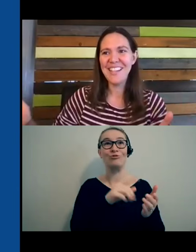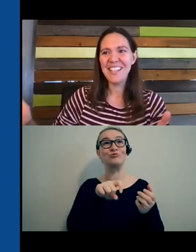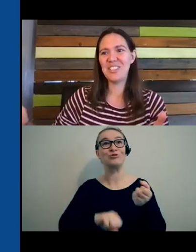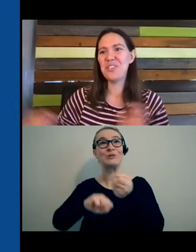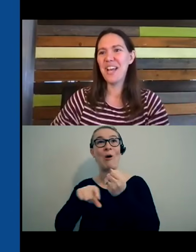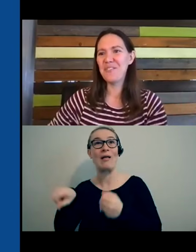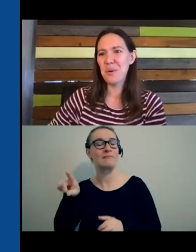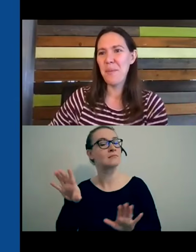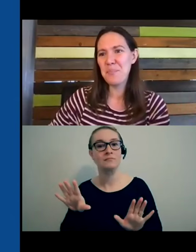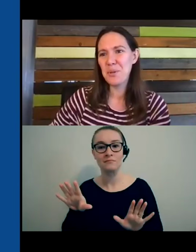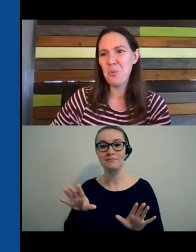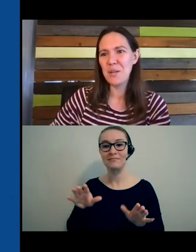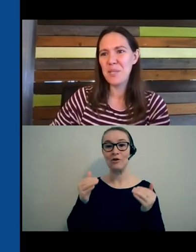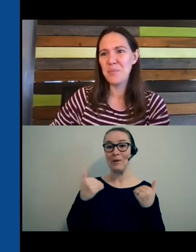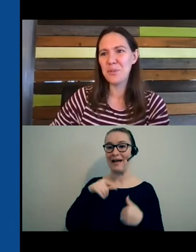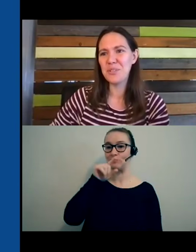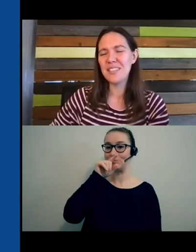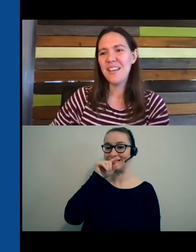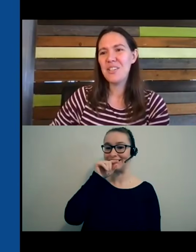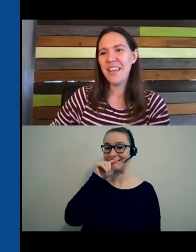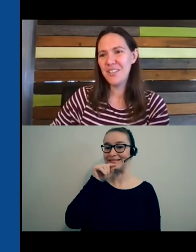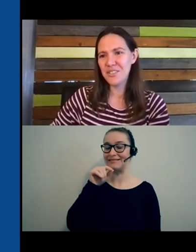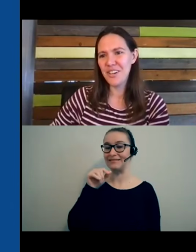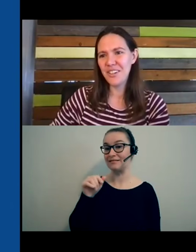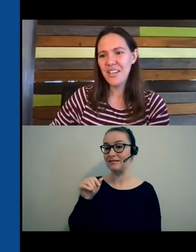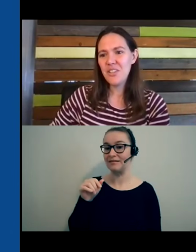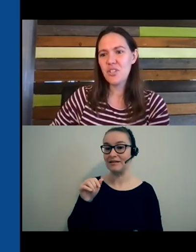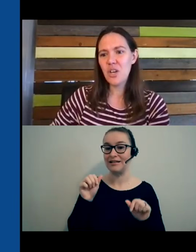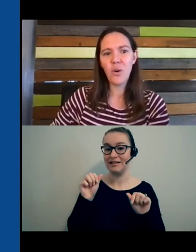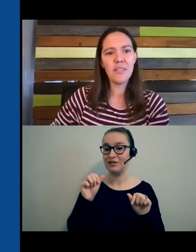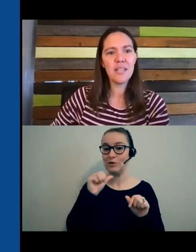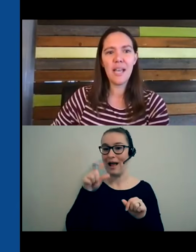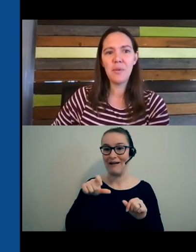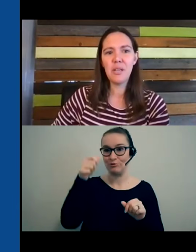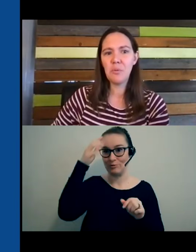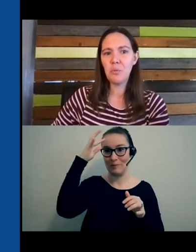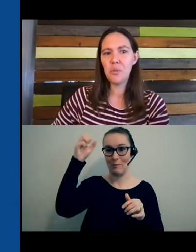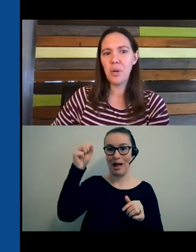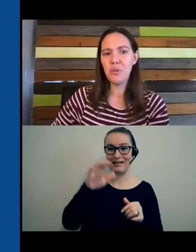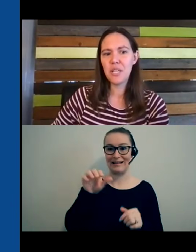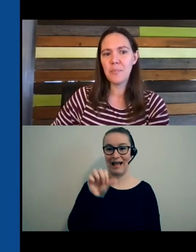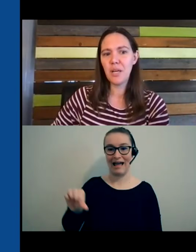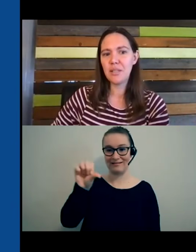so you don't have to remember what people's handles are. So I think Emma will post up a link --